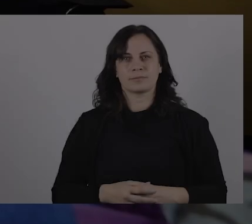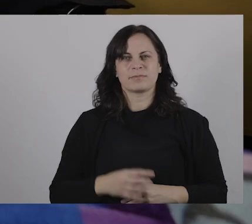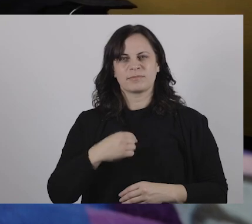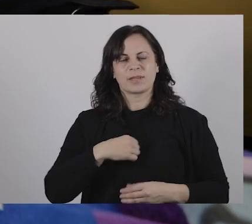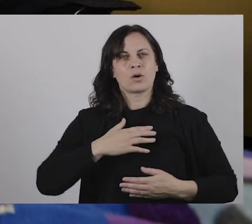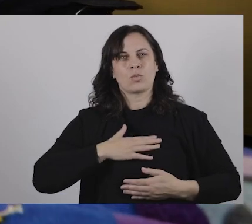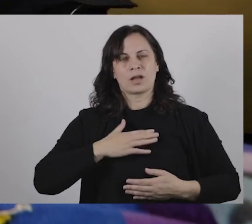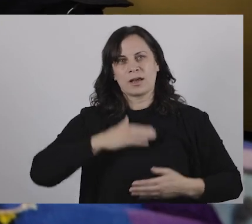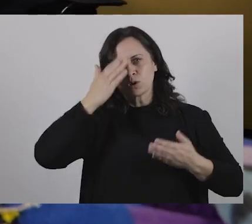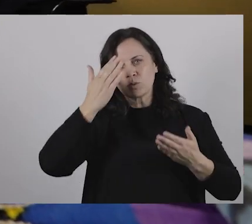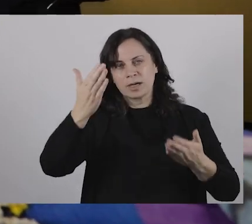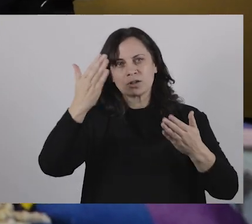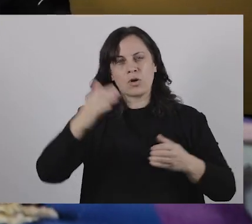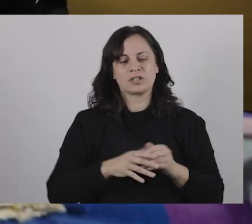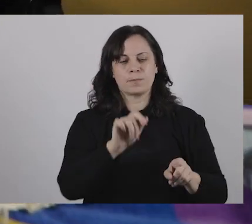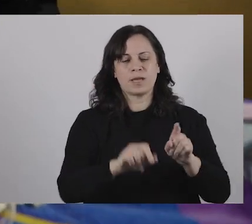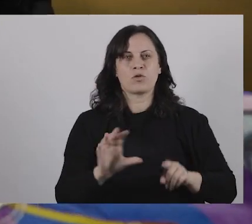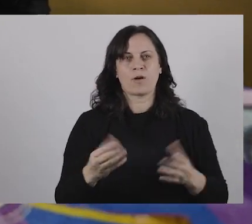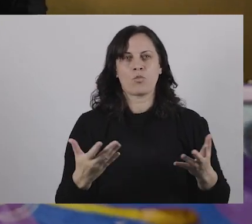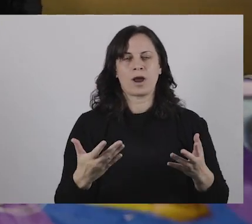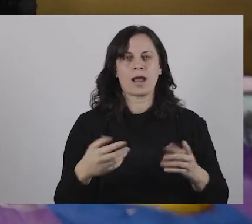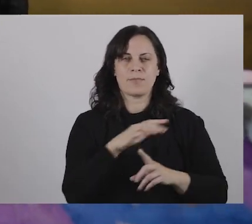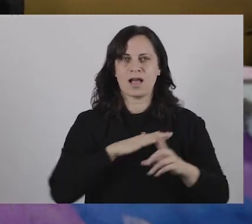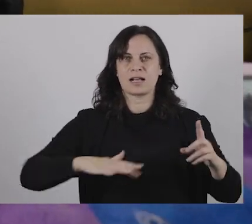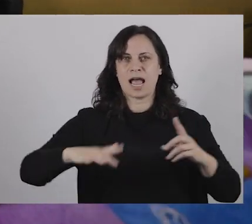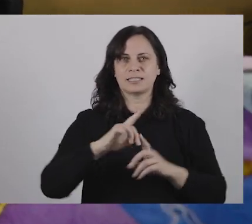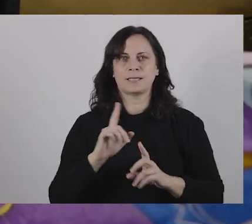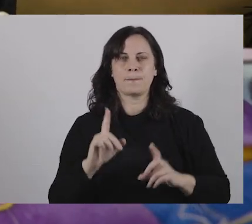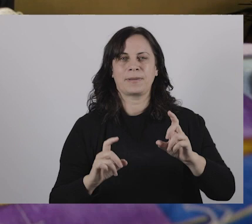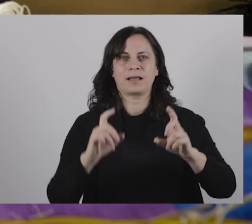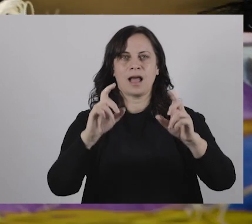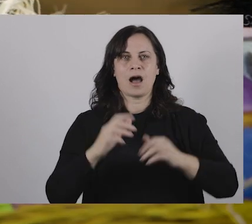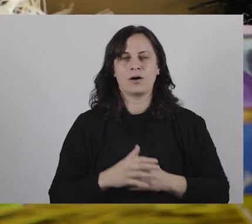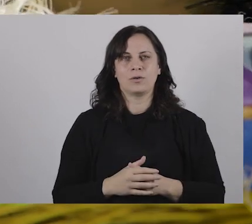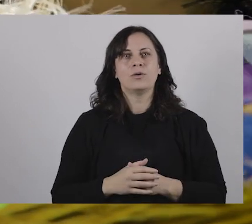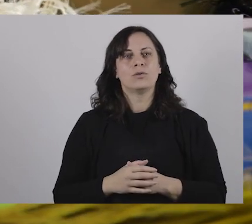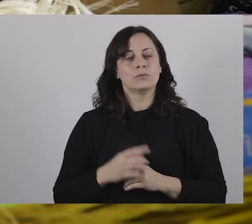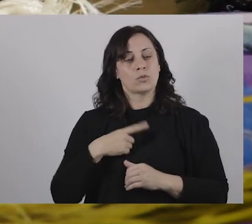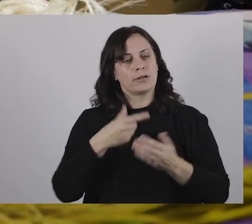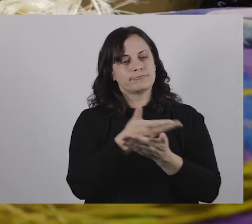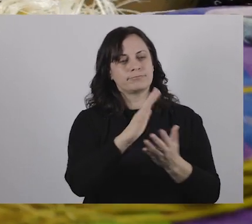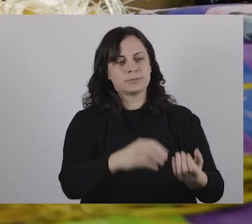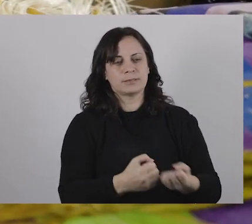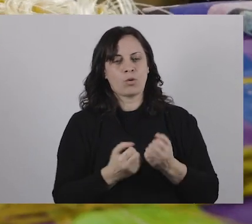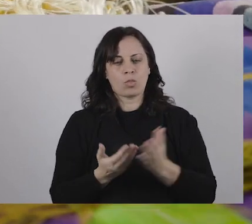I'd like to acknowledge the people of Ngāti Pikiao, who've supported me through my weaving journey,